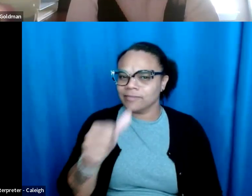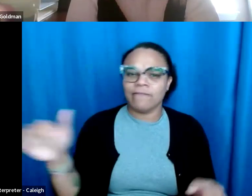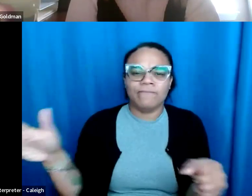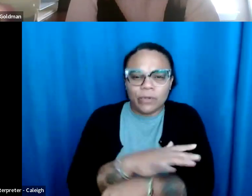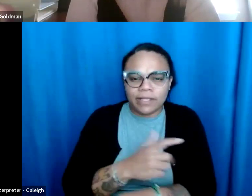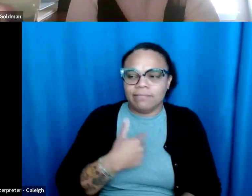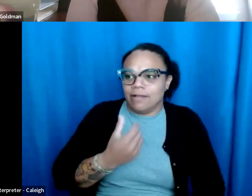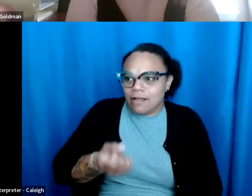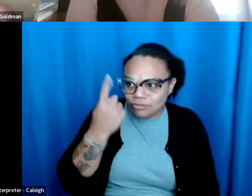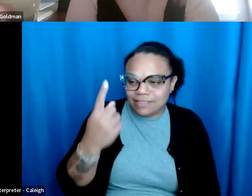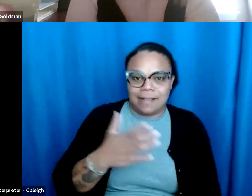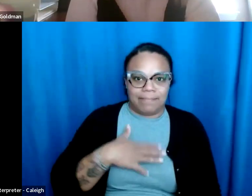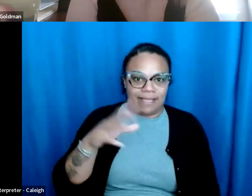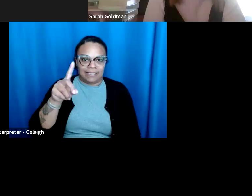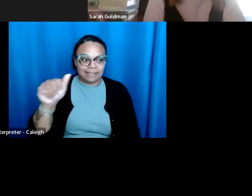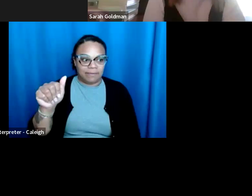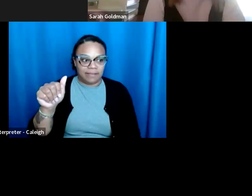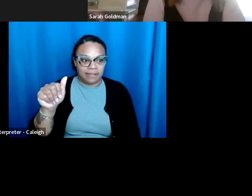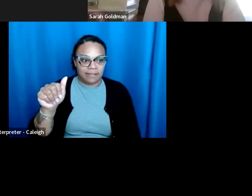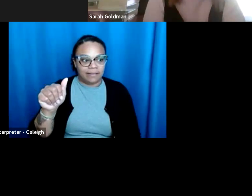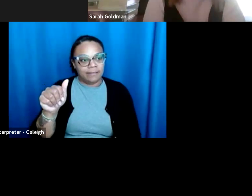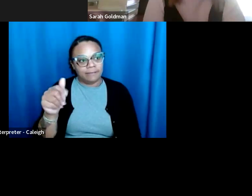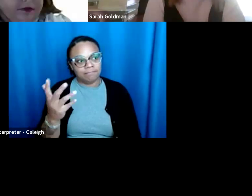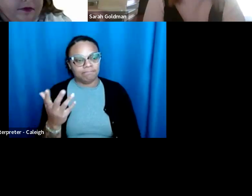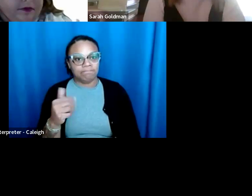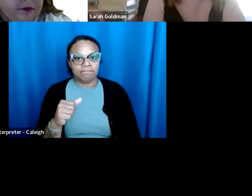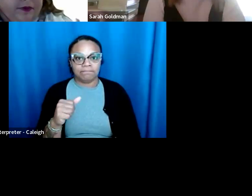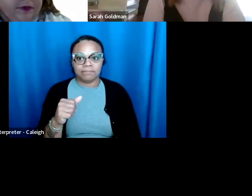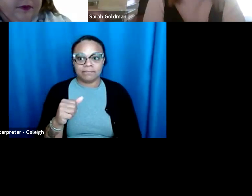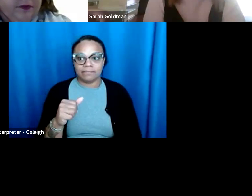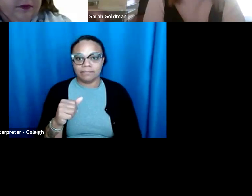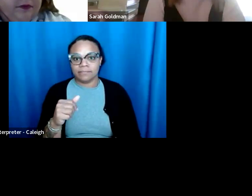that I, you know, what is Asperger's?